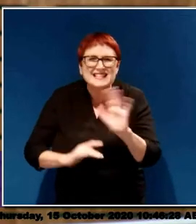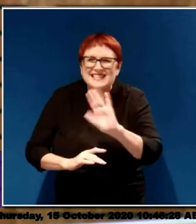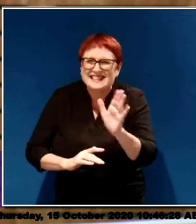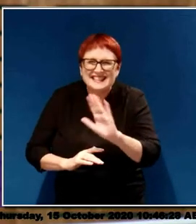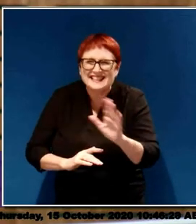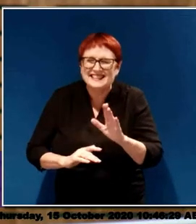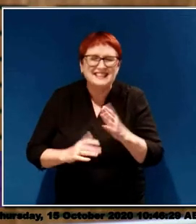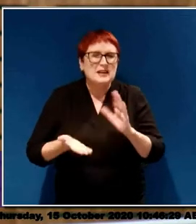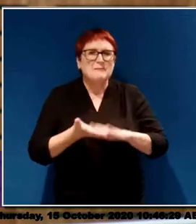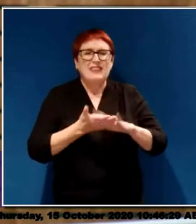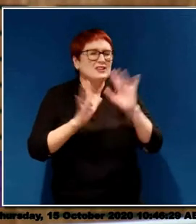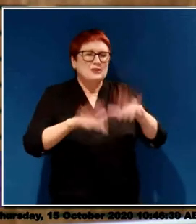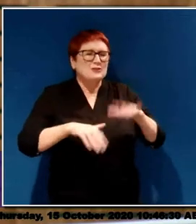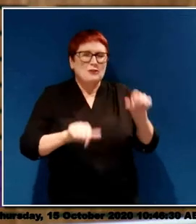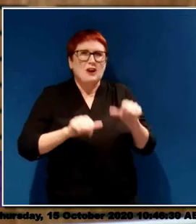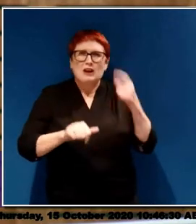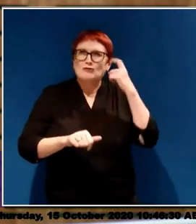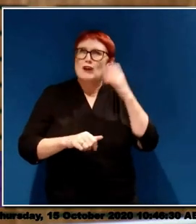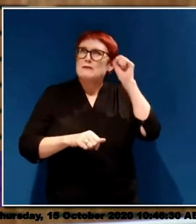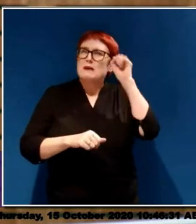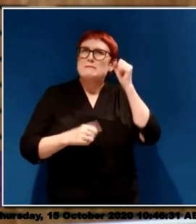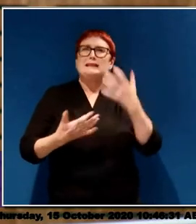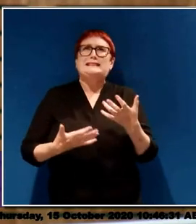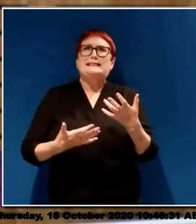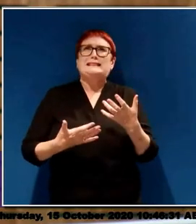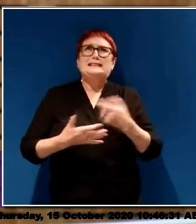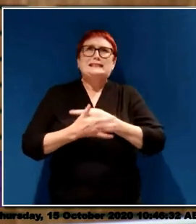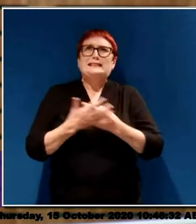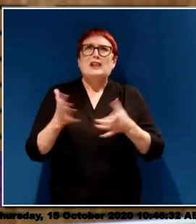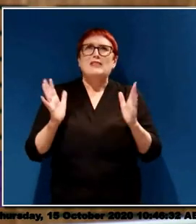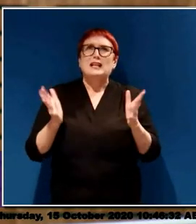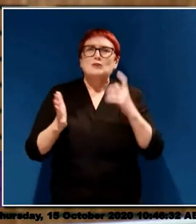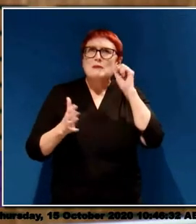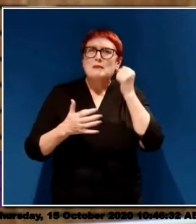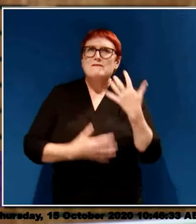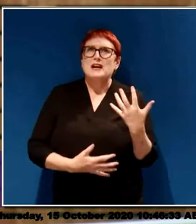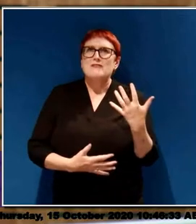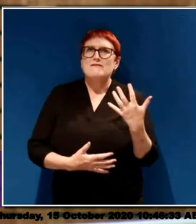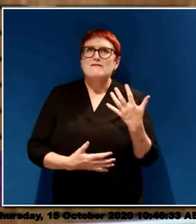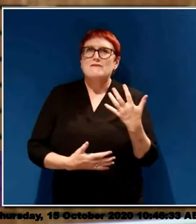That's pretty much all I remember, but I do know that Tourette's was definitely not on the list.